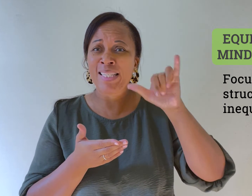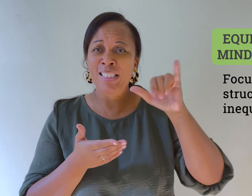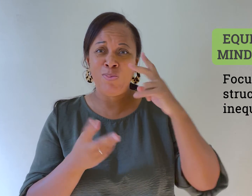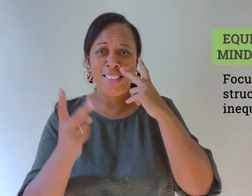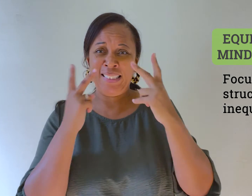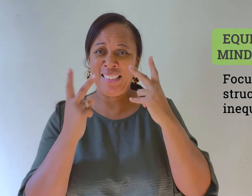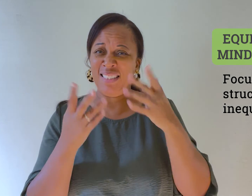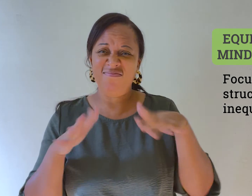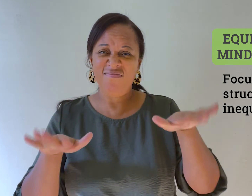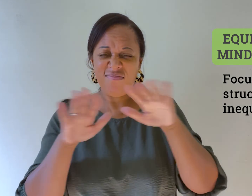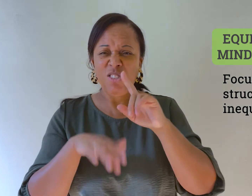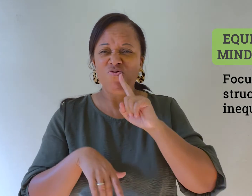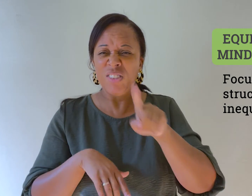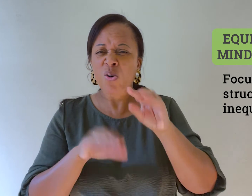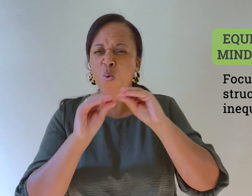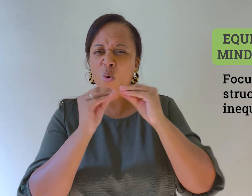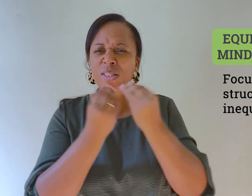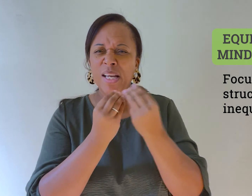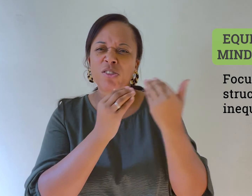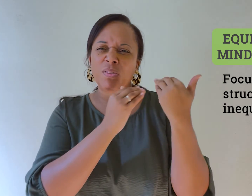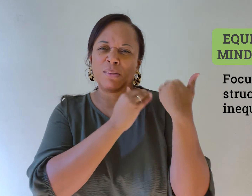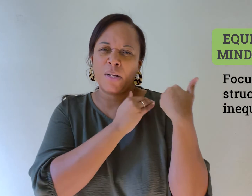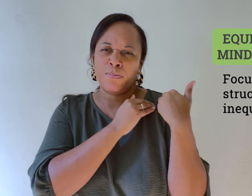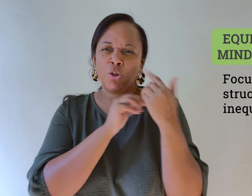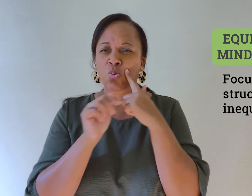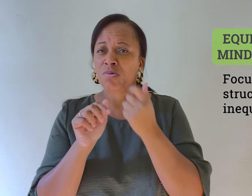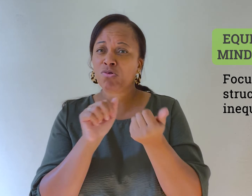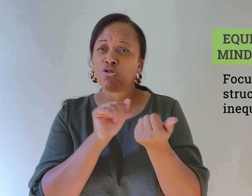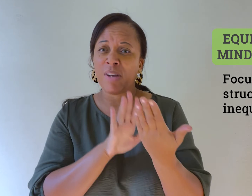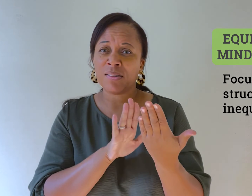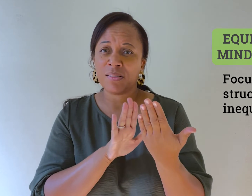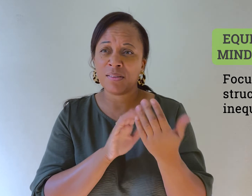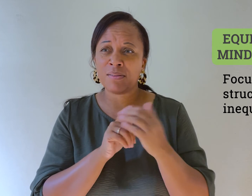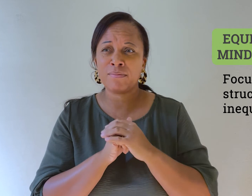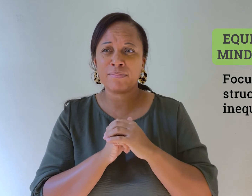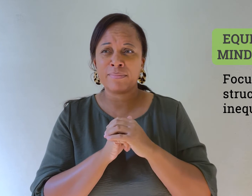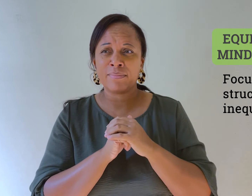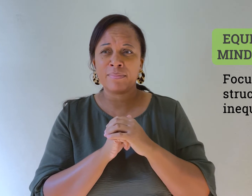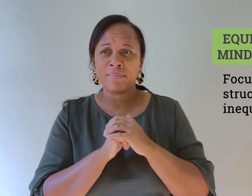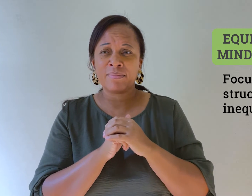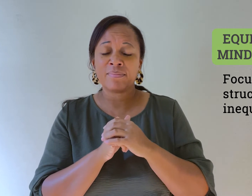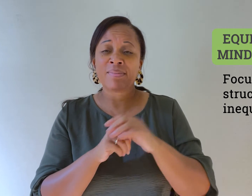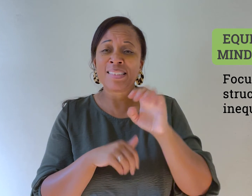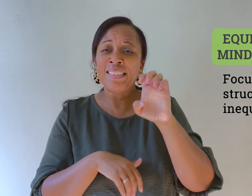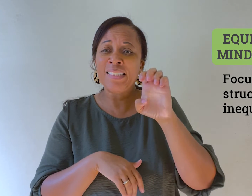are the responsibility of the institution to address.